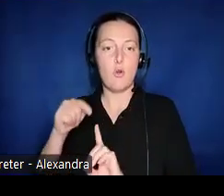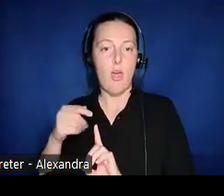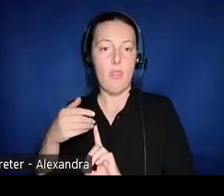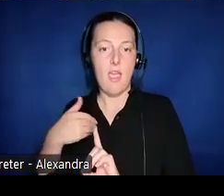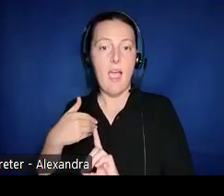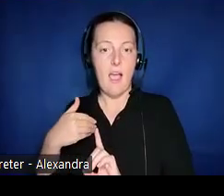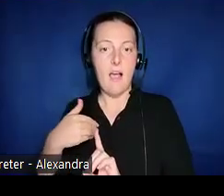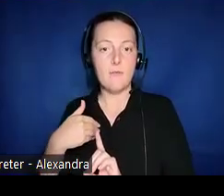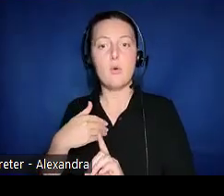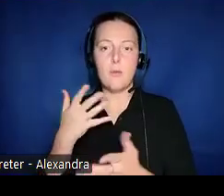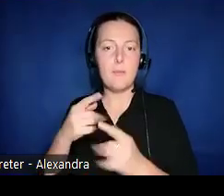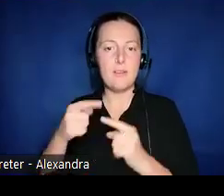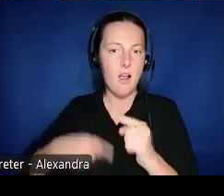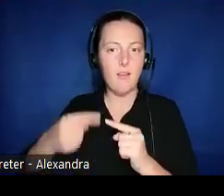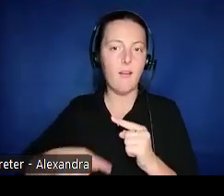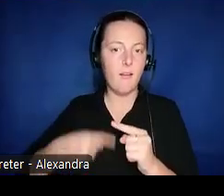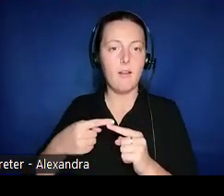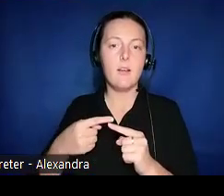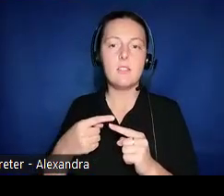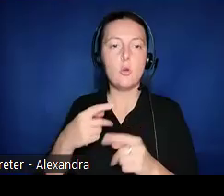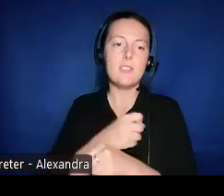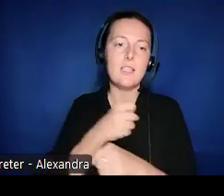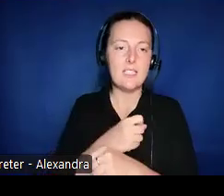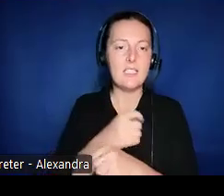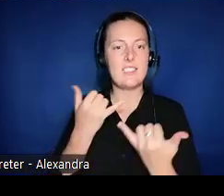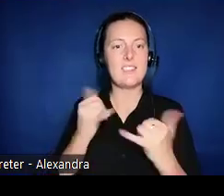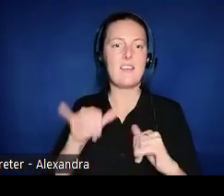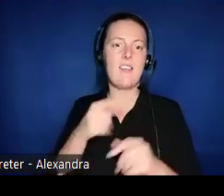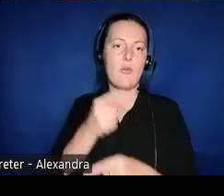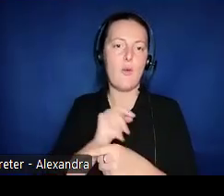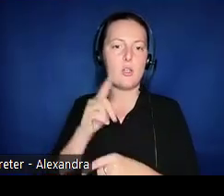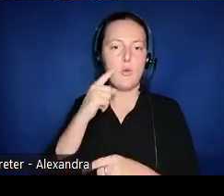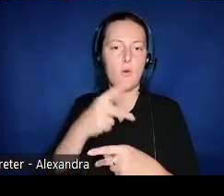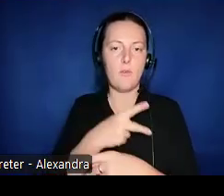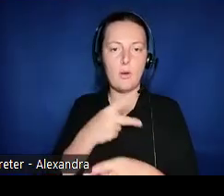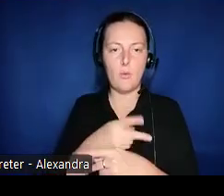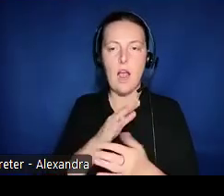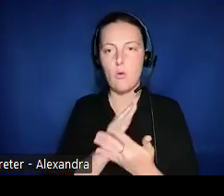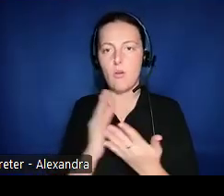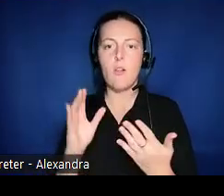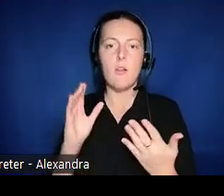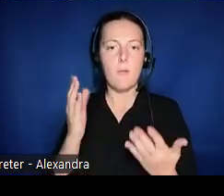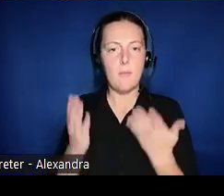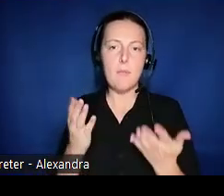agreement with what's healthy and what's unhealthy. Okay. All right. Well, we have to stop